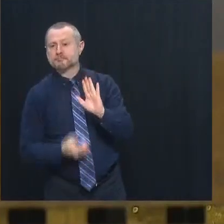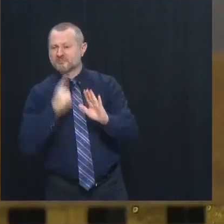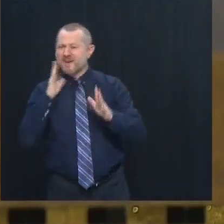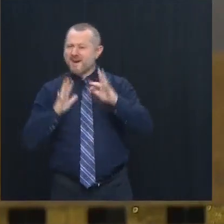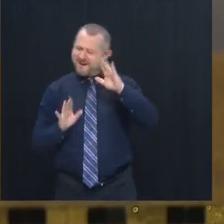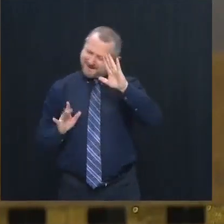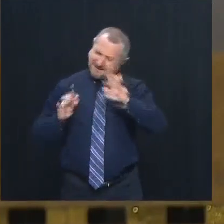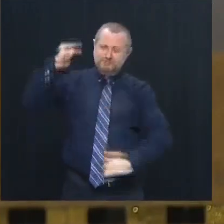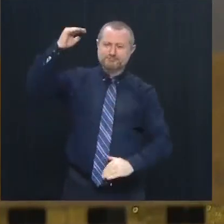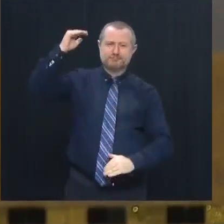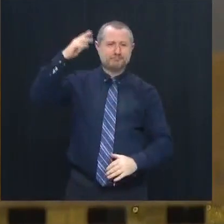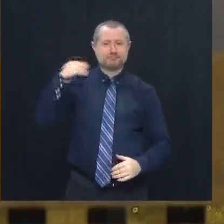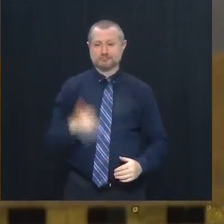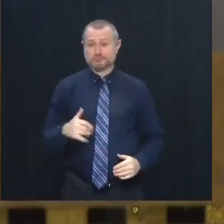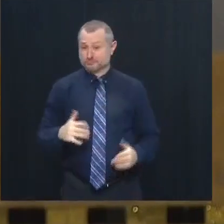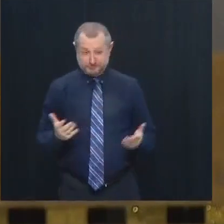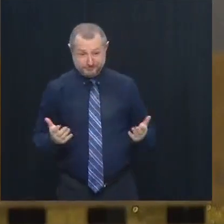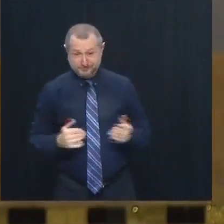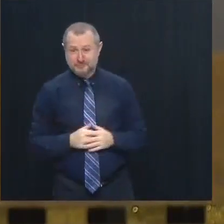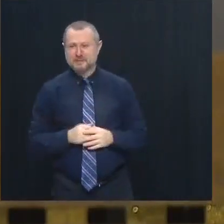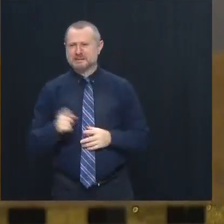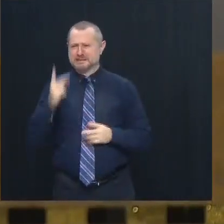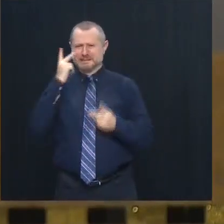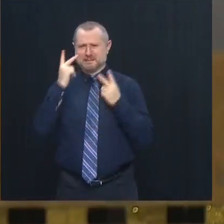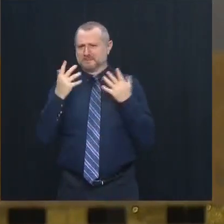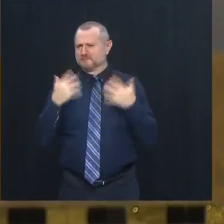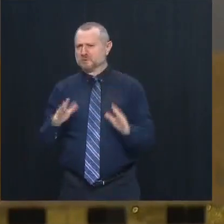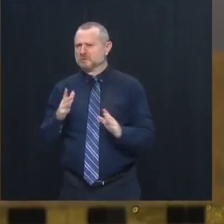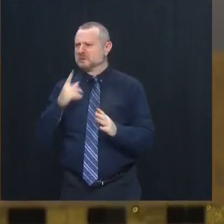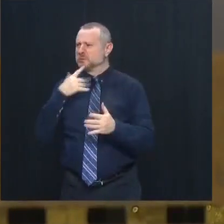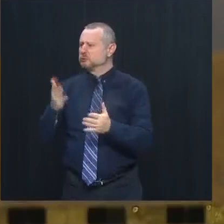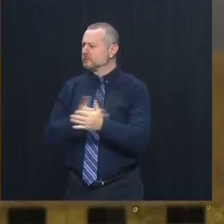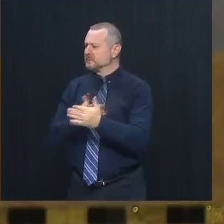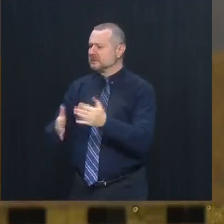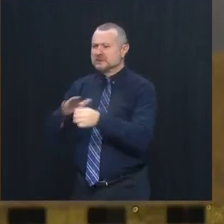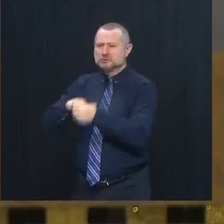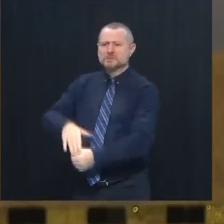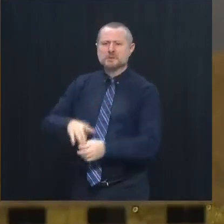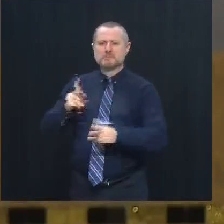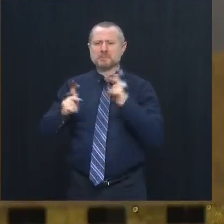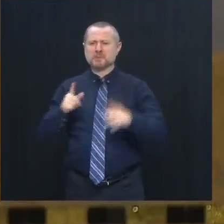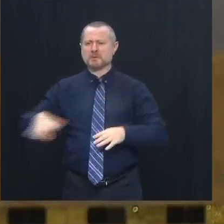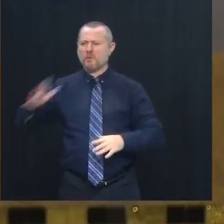COVID LOW TIDE IN AMERICA ALSO SHOWED US THE DEEP INEQUALITY IN